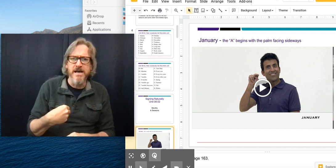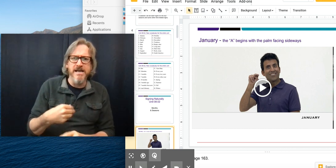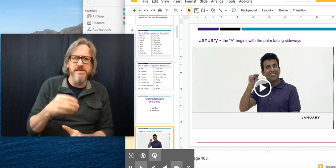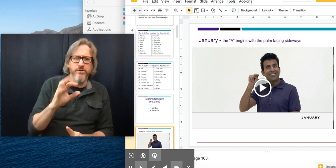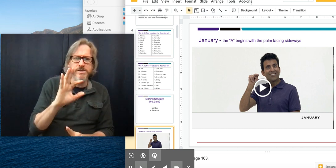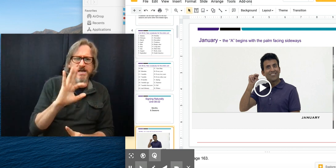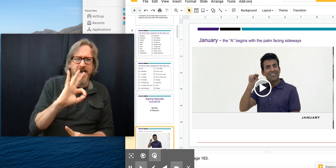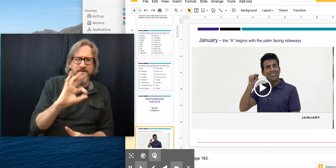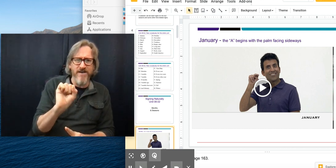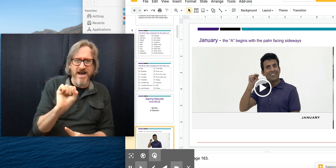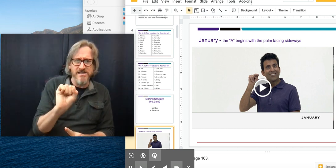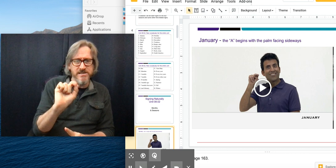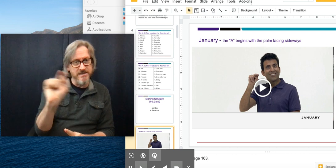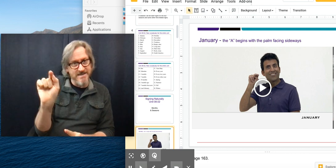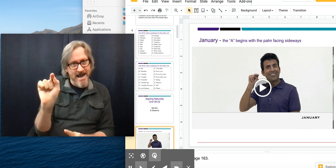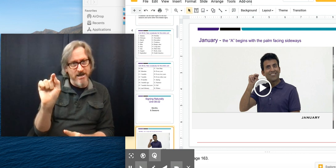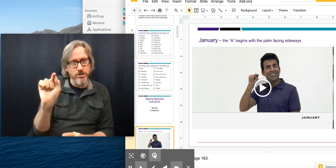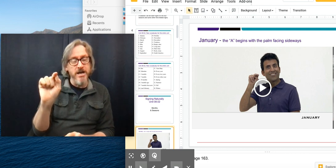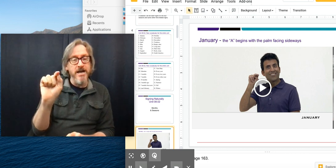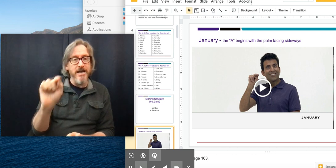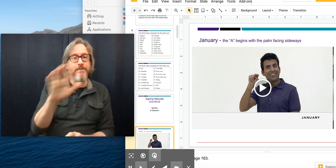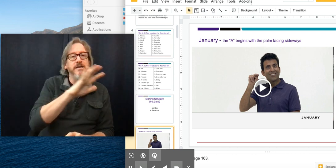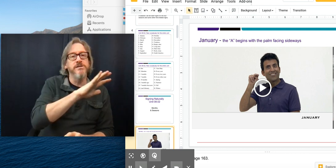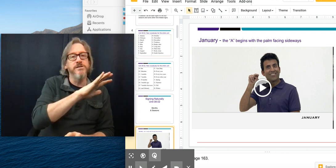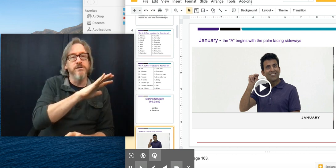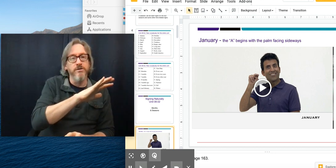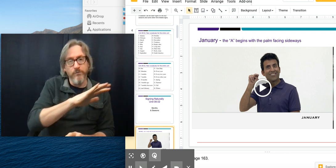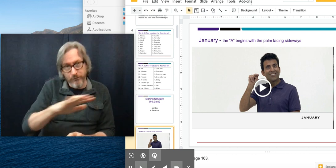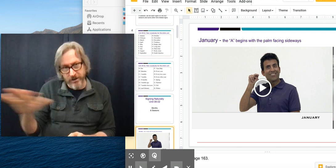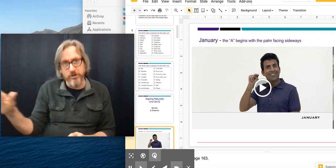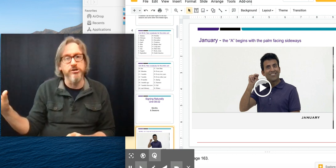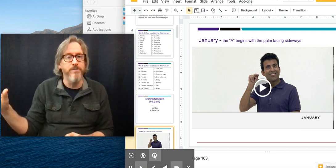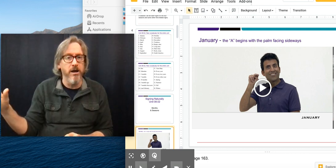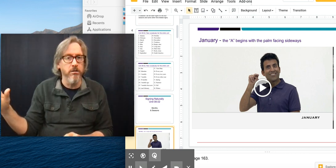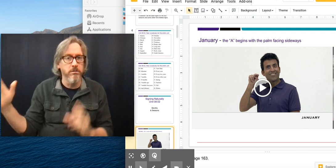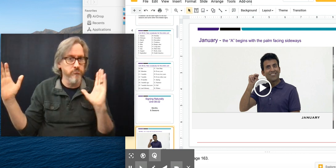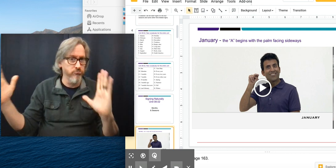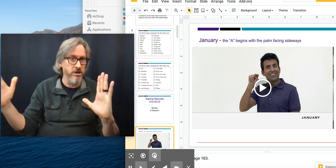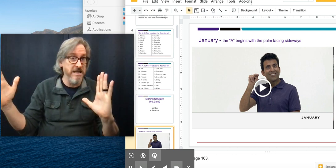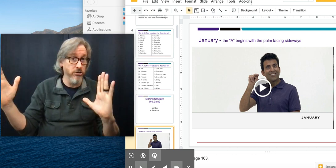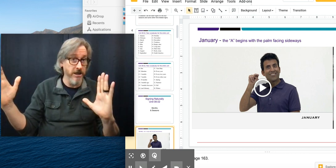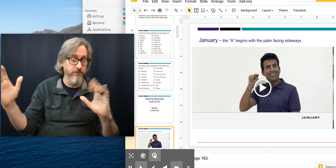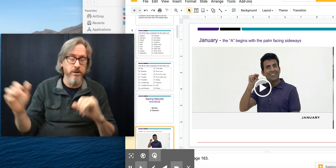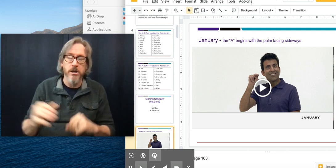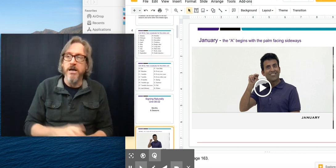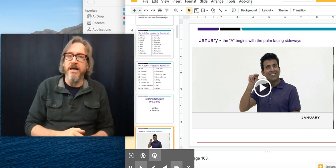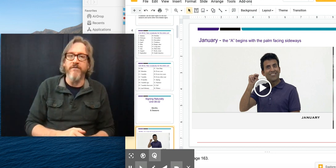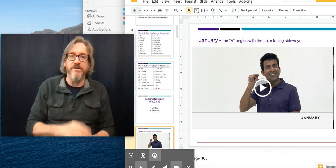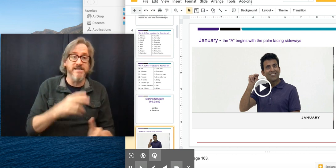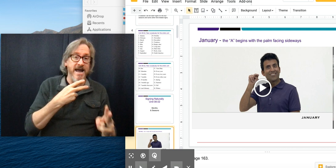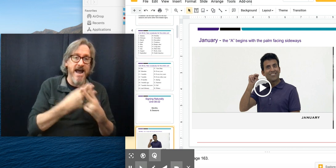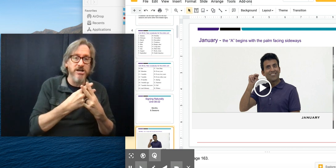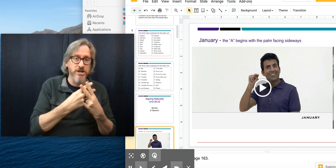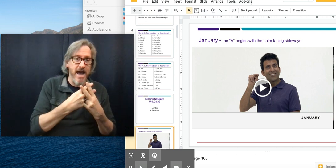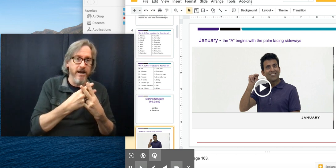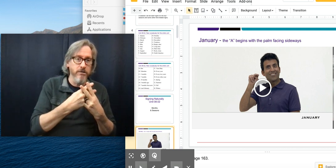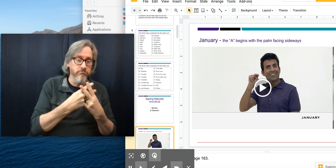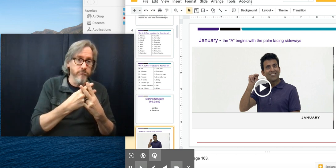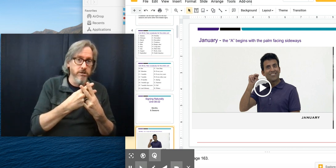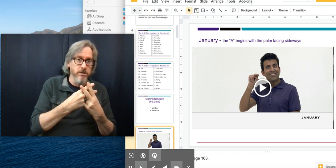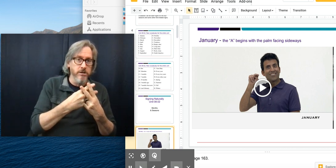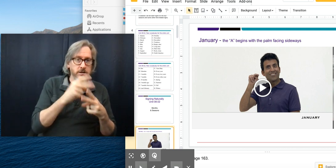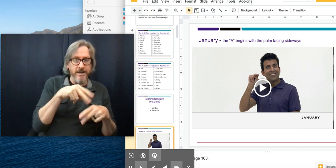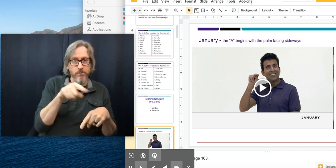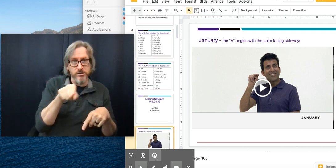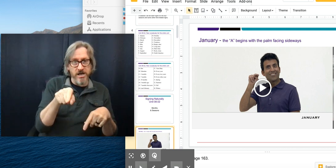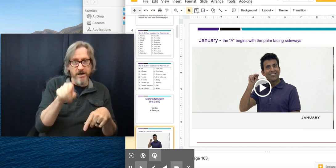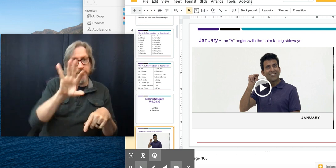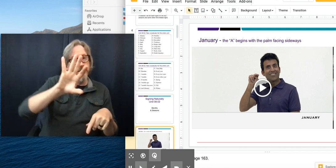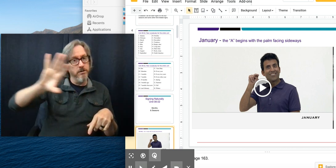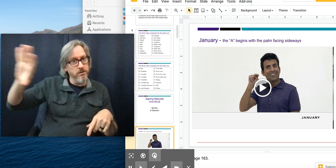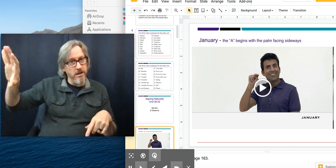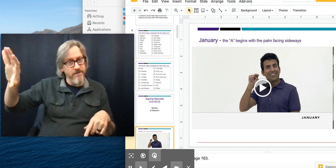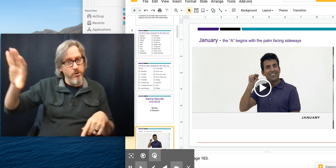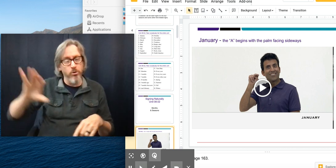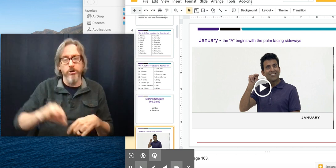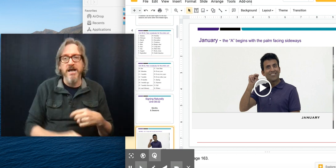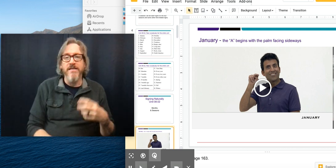is if you see FS Dash it means fingerspell clearly if it's a hashtag like number sign and then a word